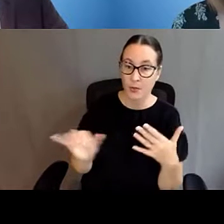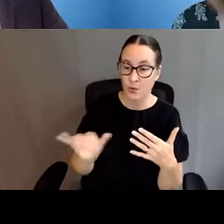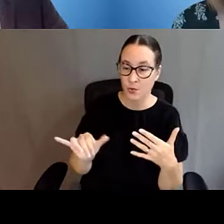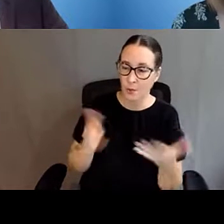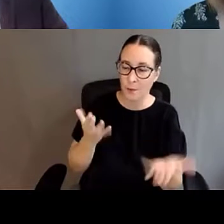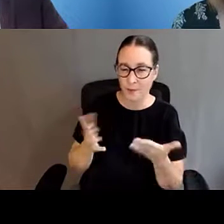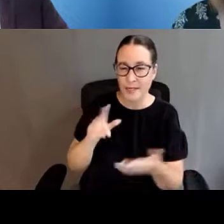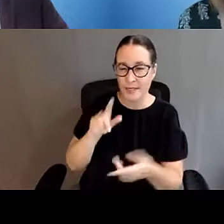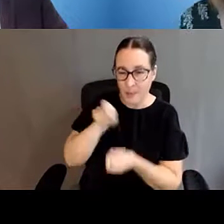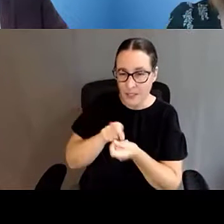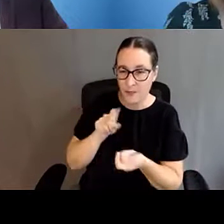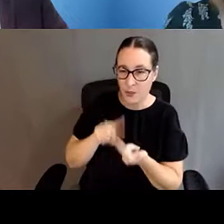as described in informed consent.